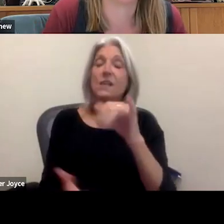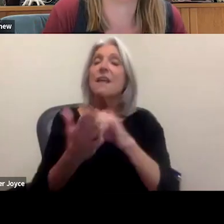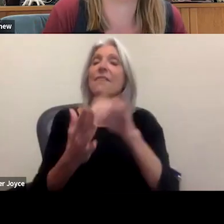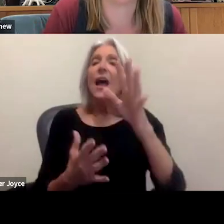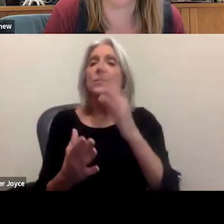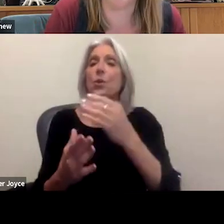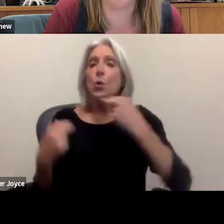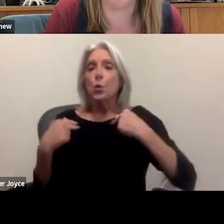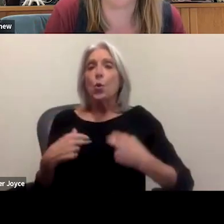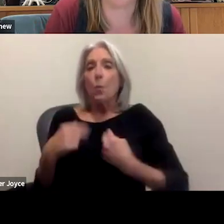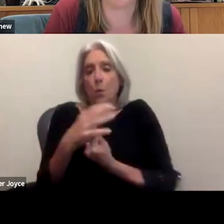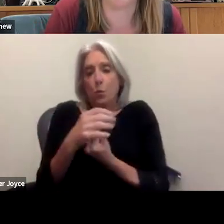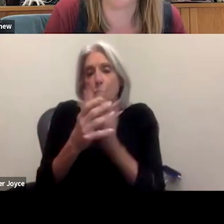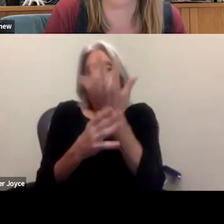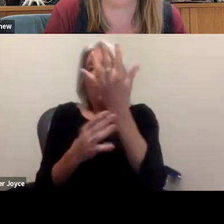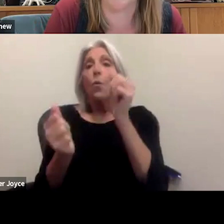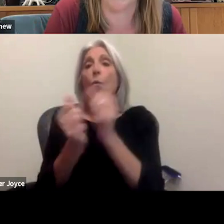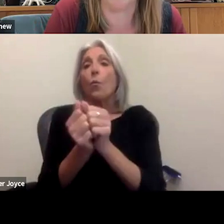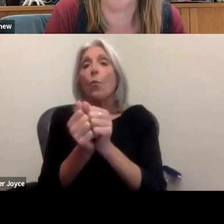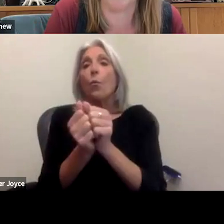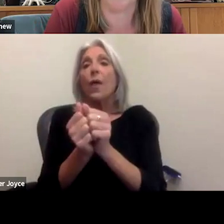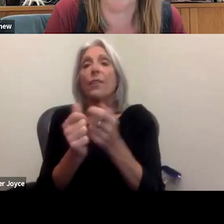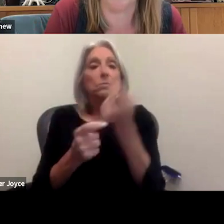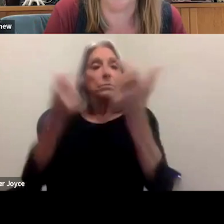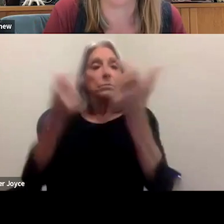to the exclusion and elimination of disabled people.